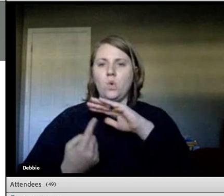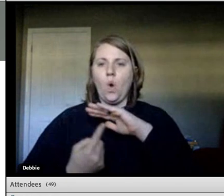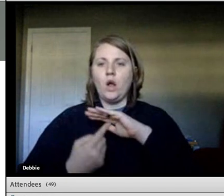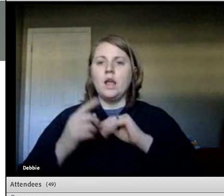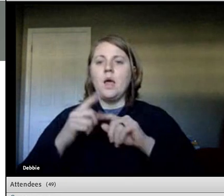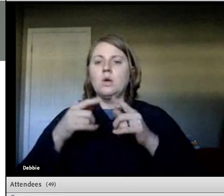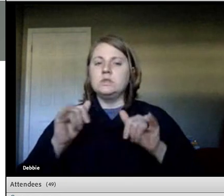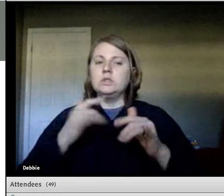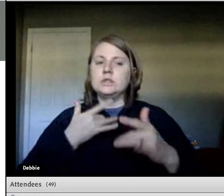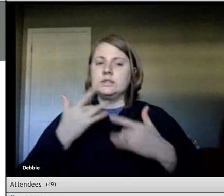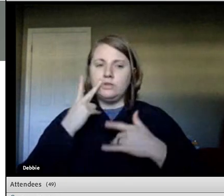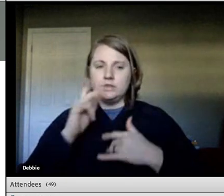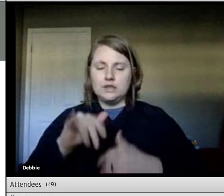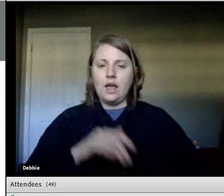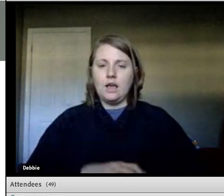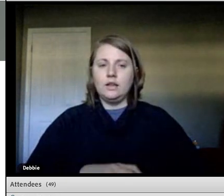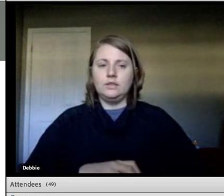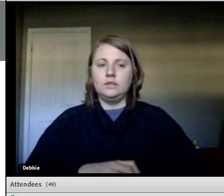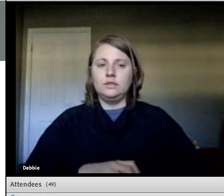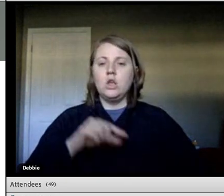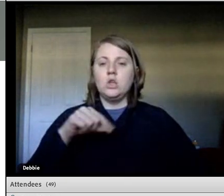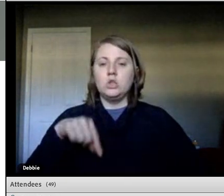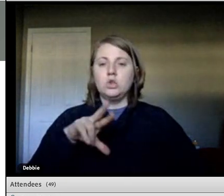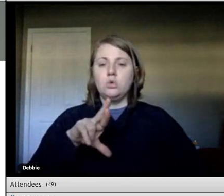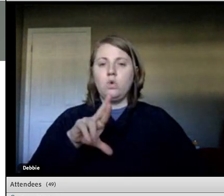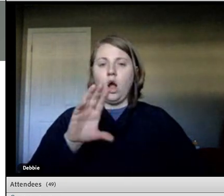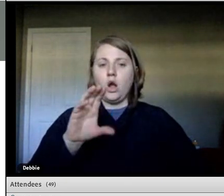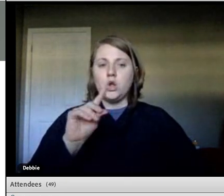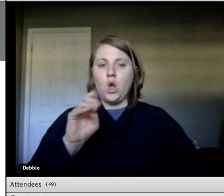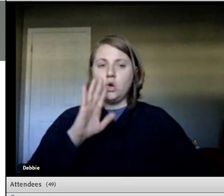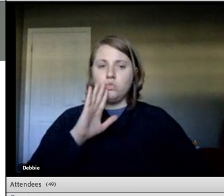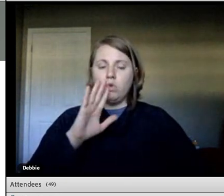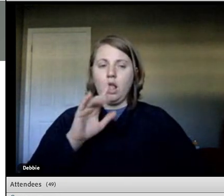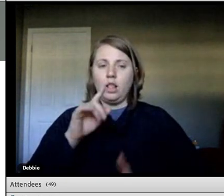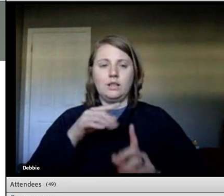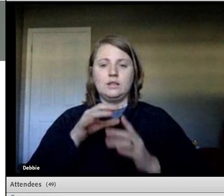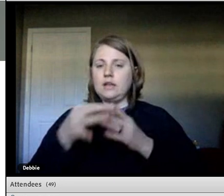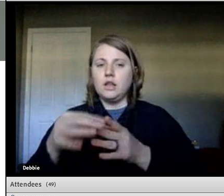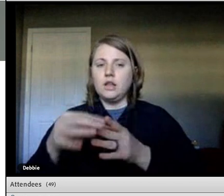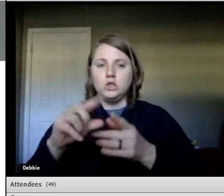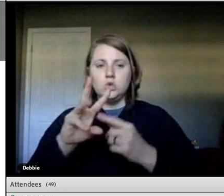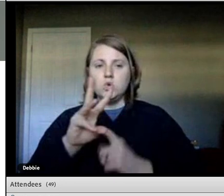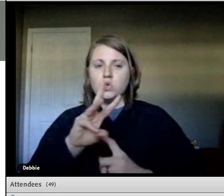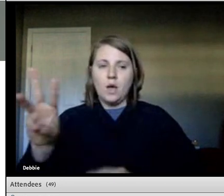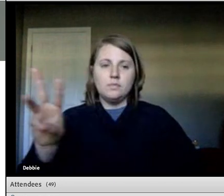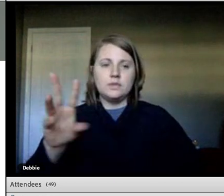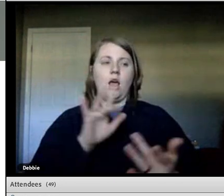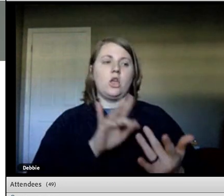QR codes will point you to a website, a contact, a phone, anything you want it to point to,